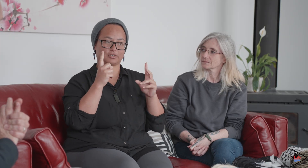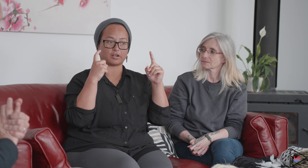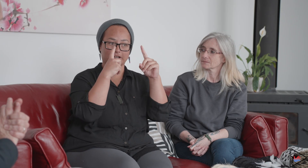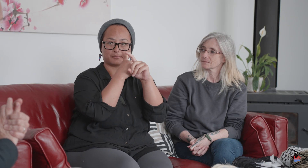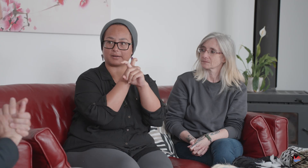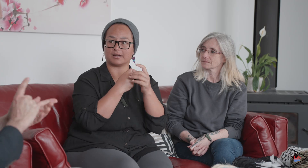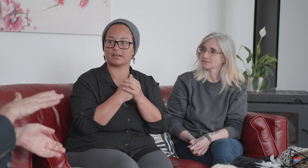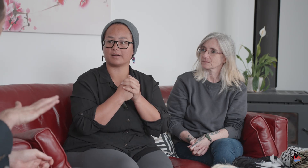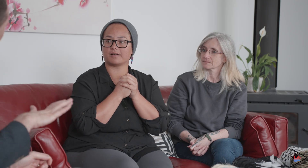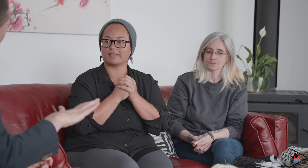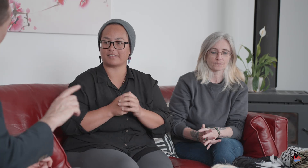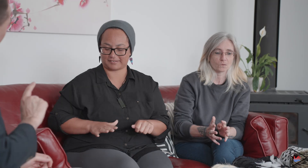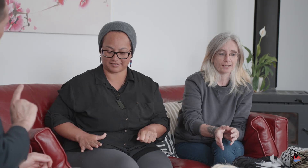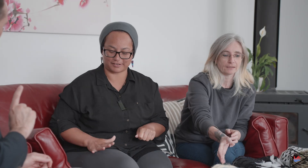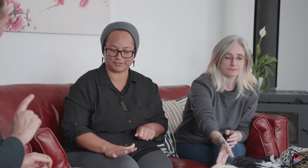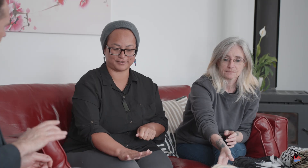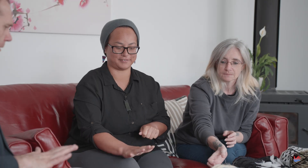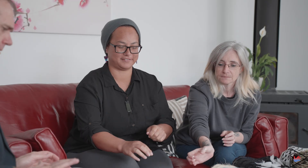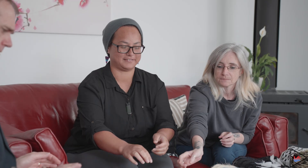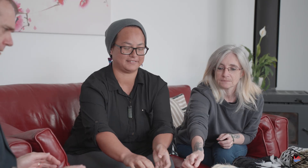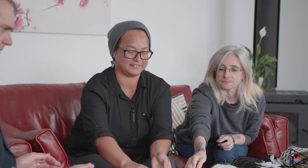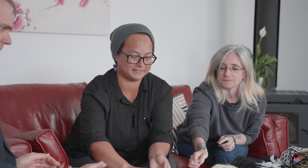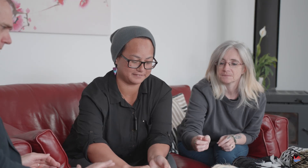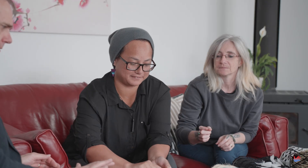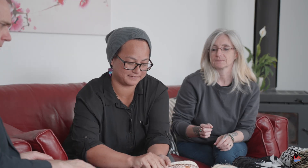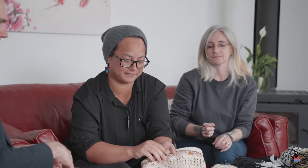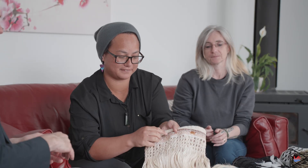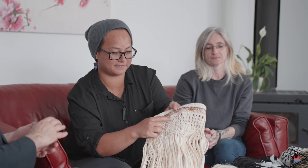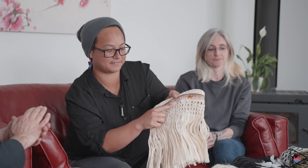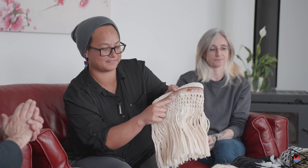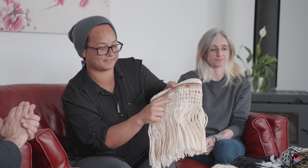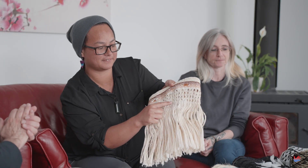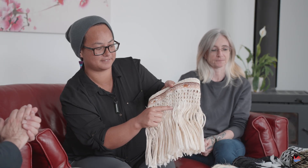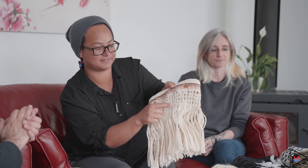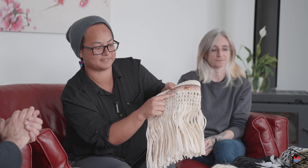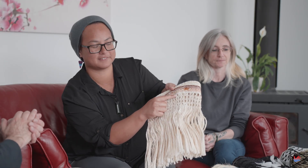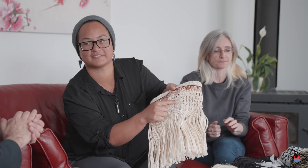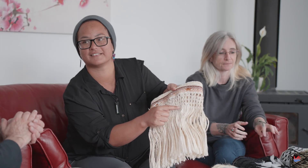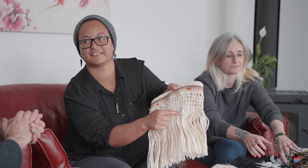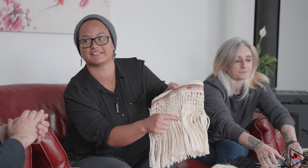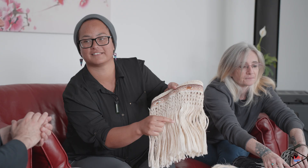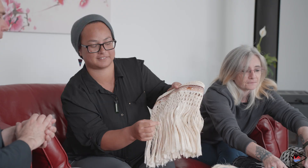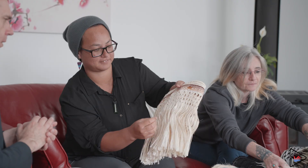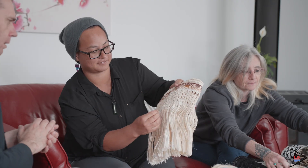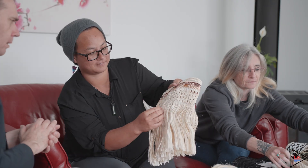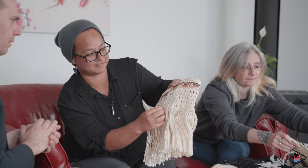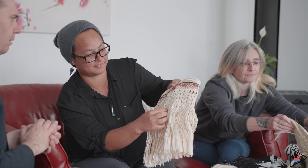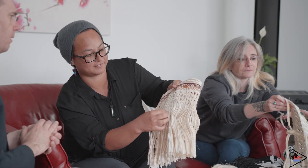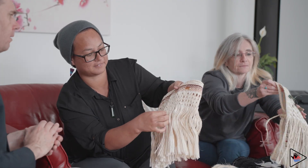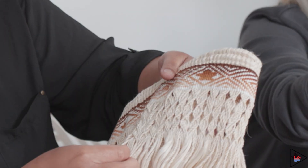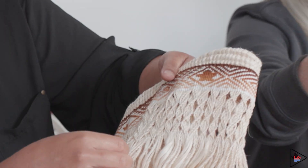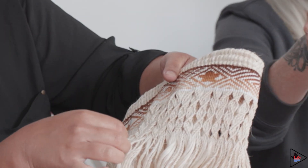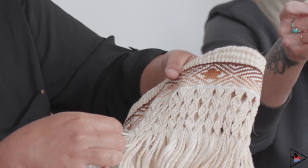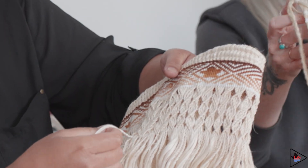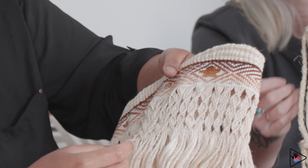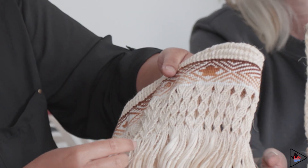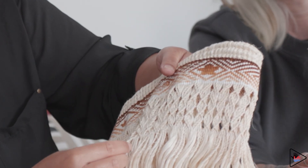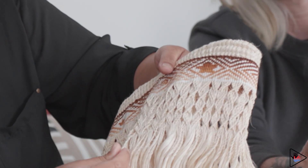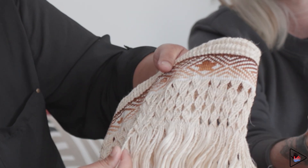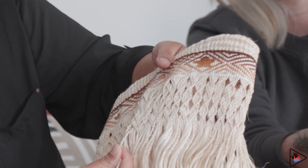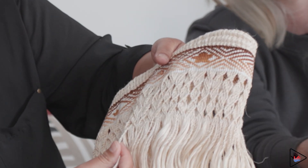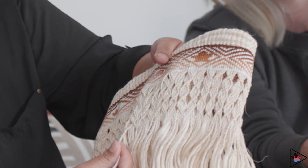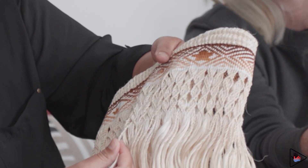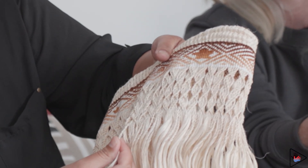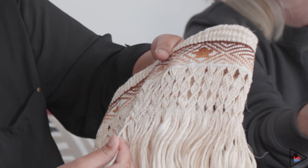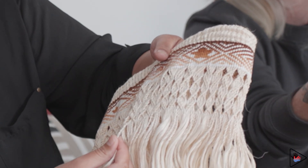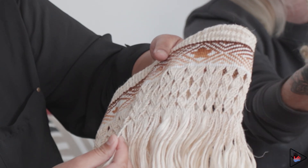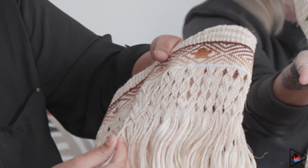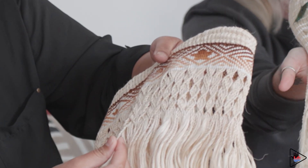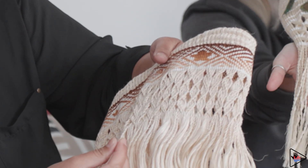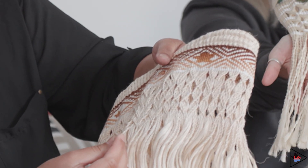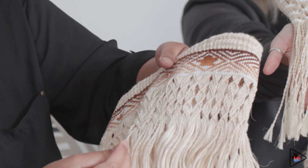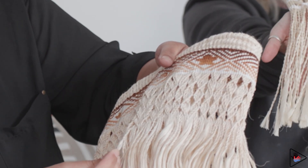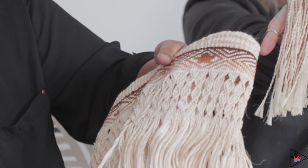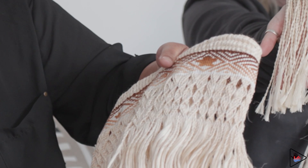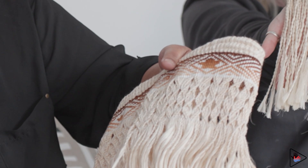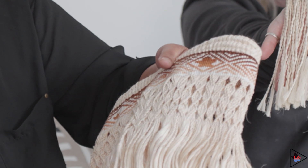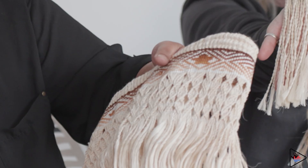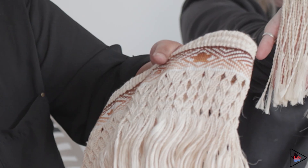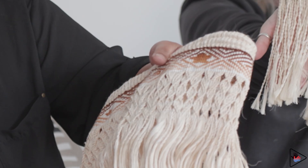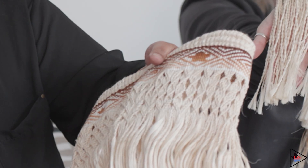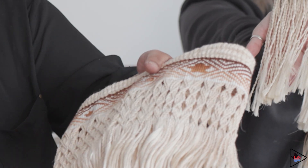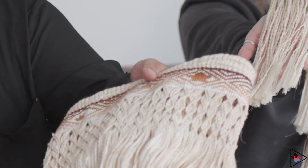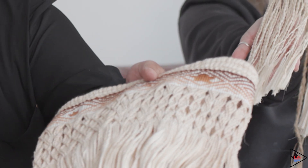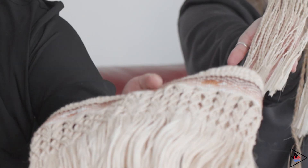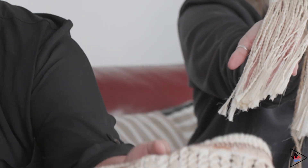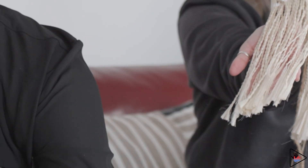that can be quite difficult. Can you tell me a bit about that? Ngawaiata, what does that mean? See here.